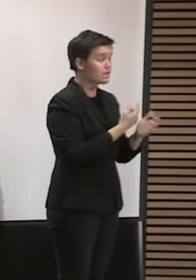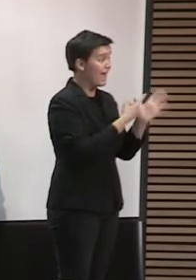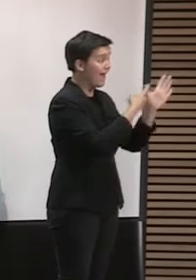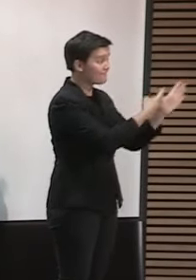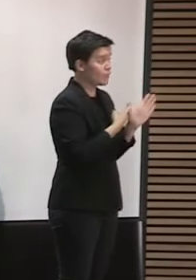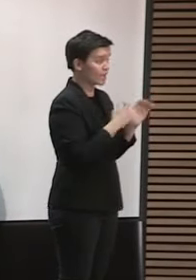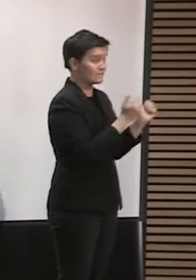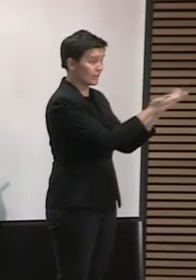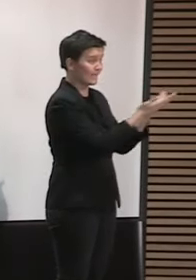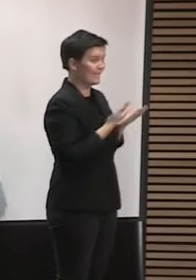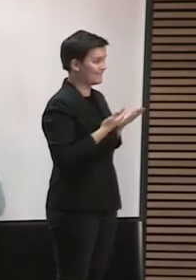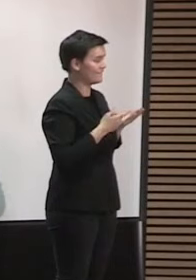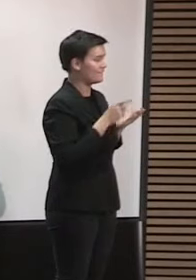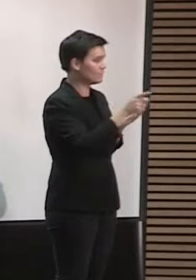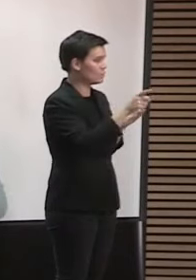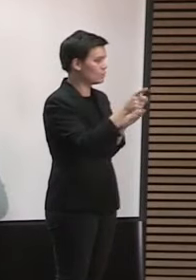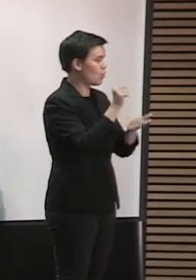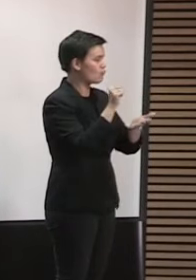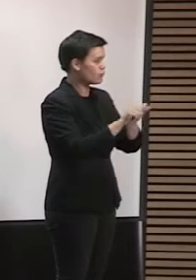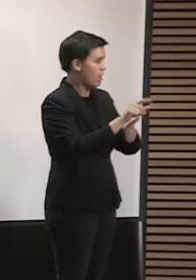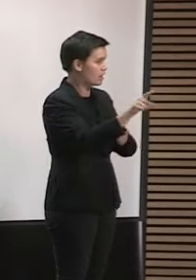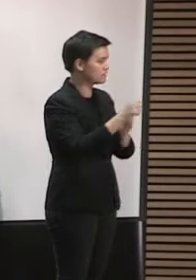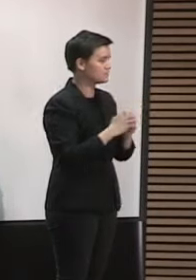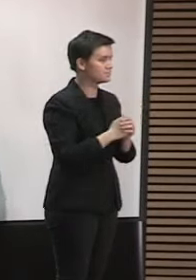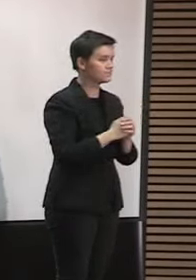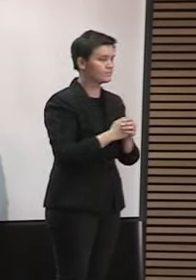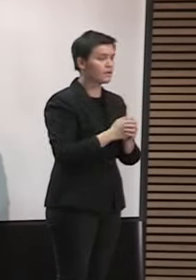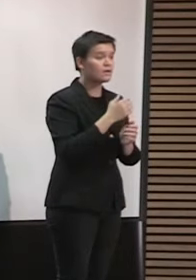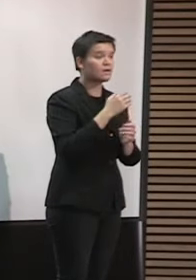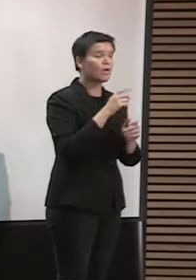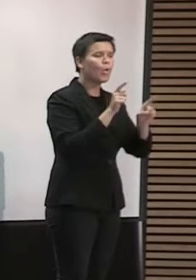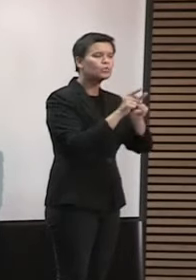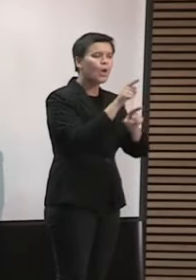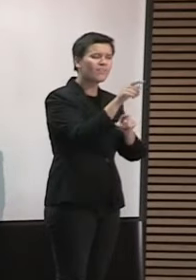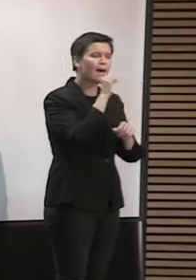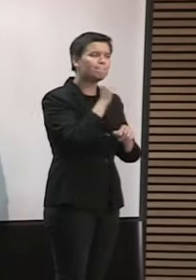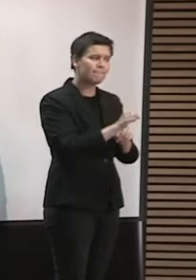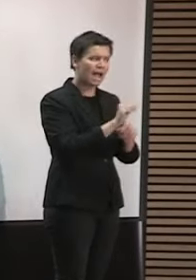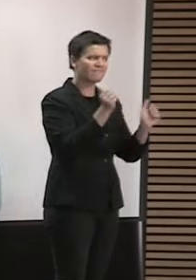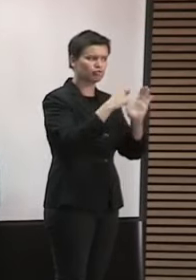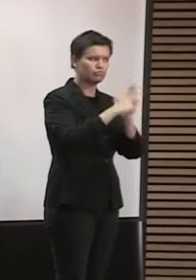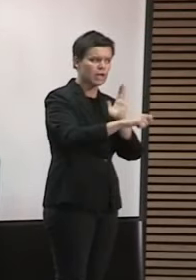The more